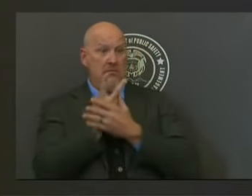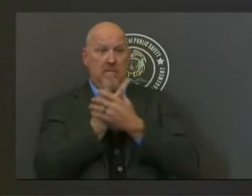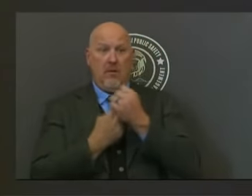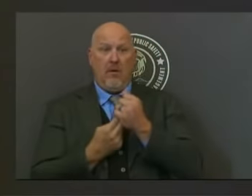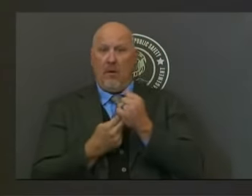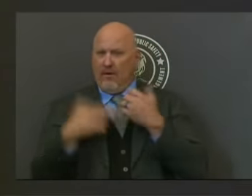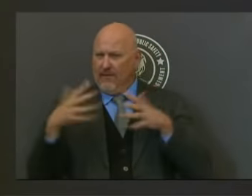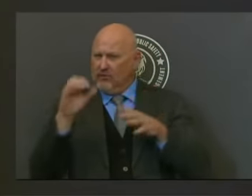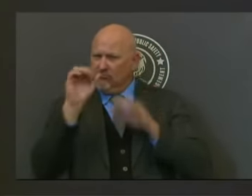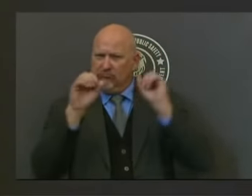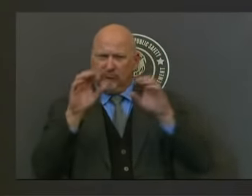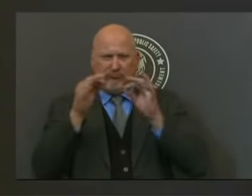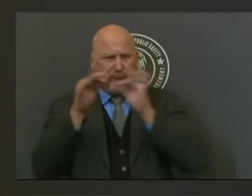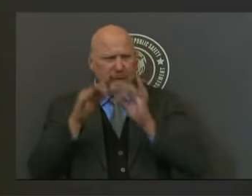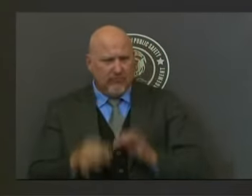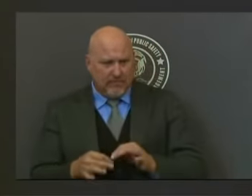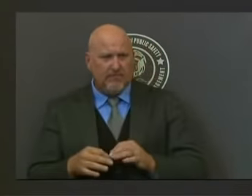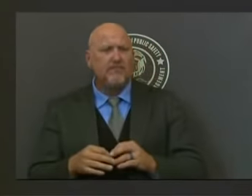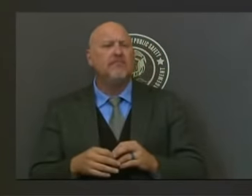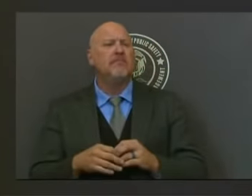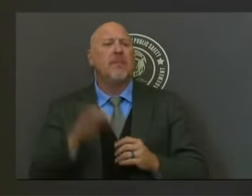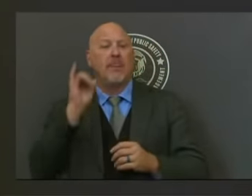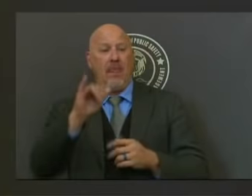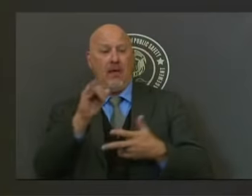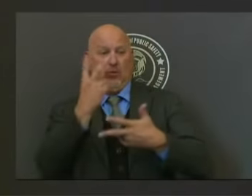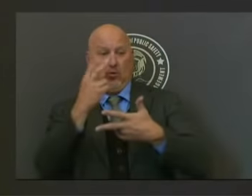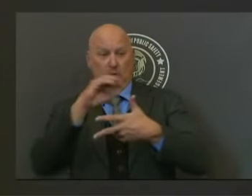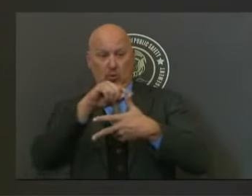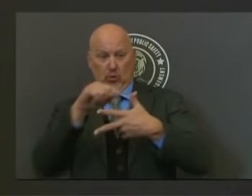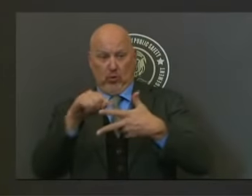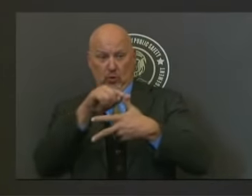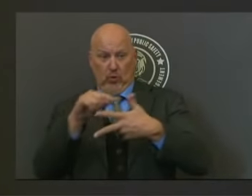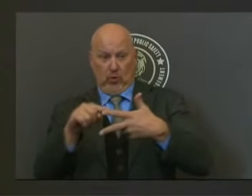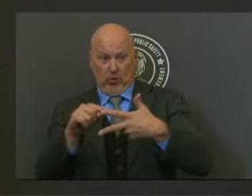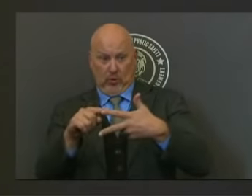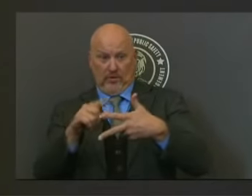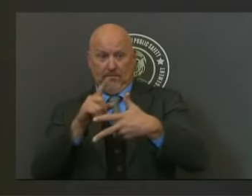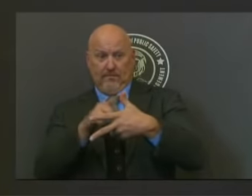casual social gatherings are